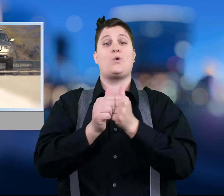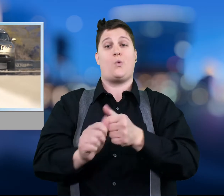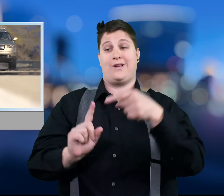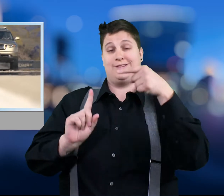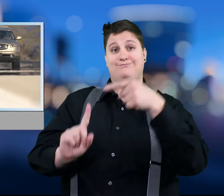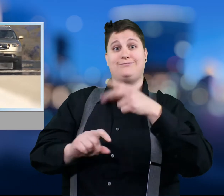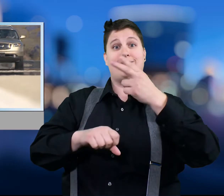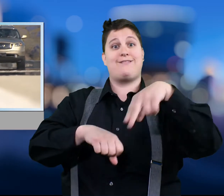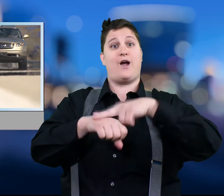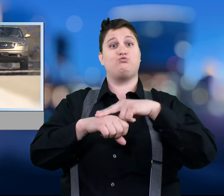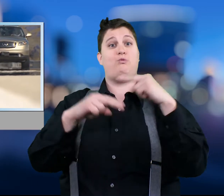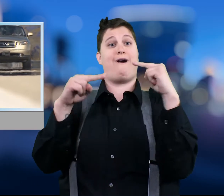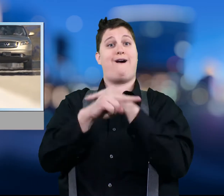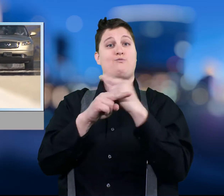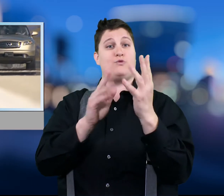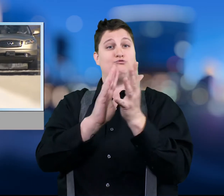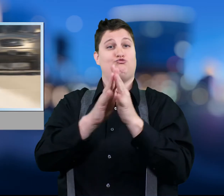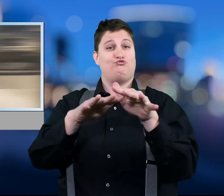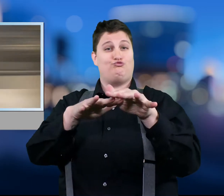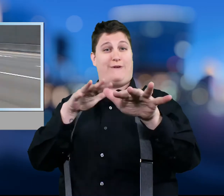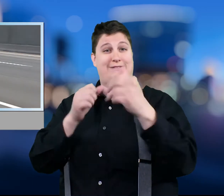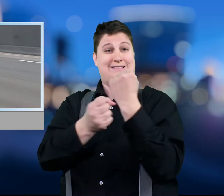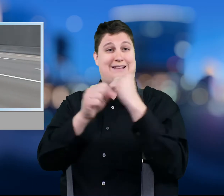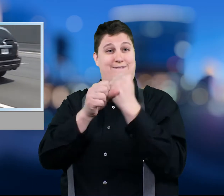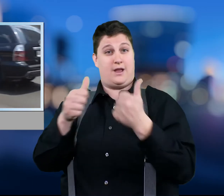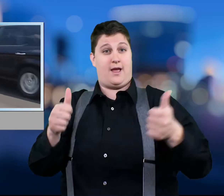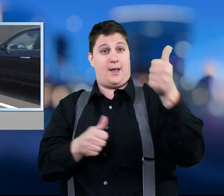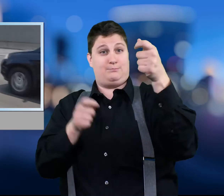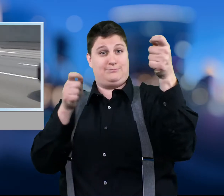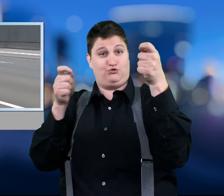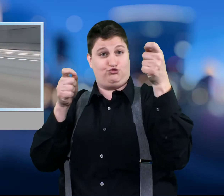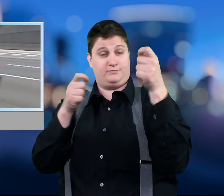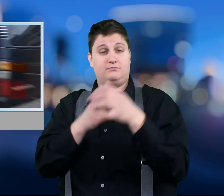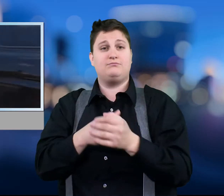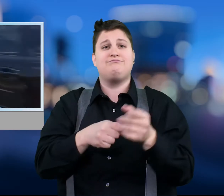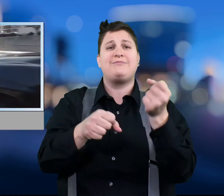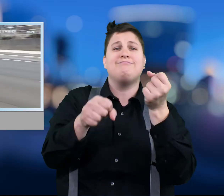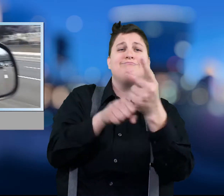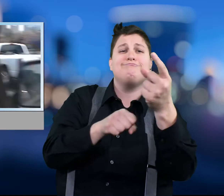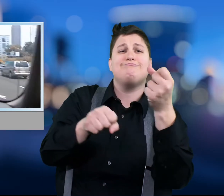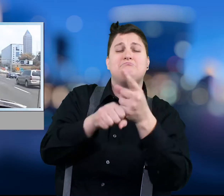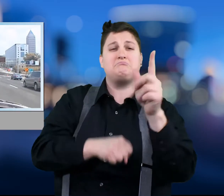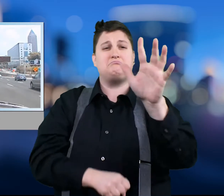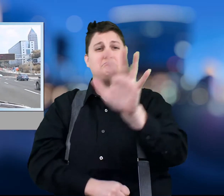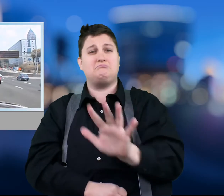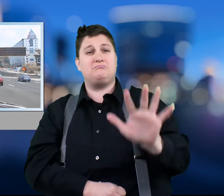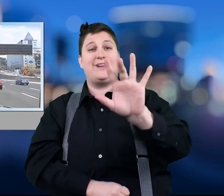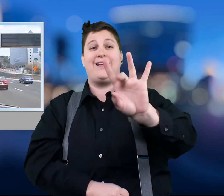The National Highway Traffic Safety Administration estimates that drowsy driving is responsible